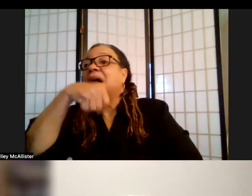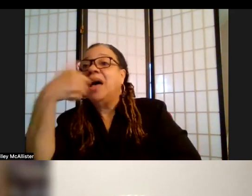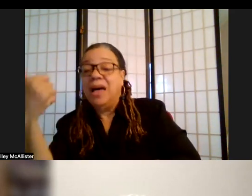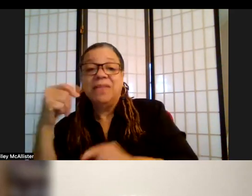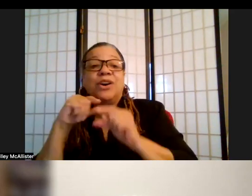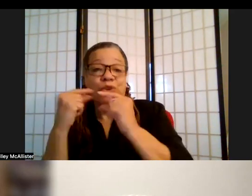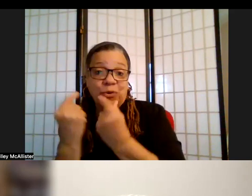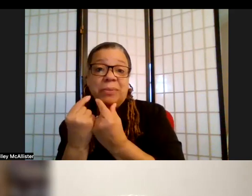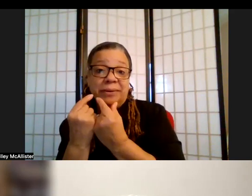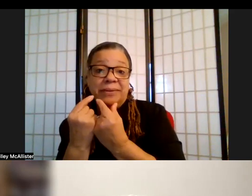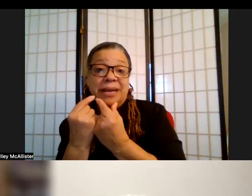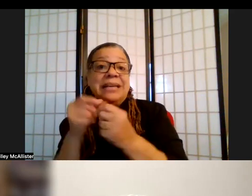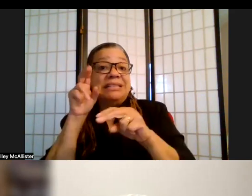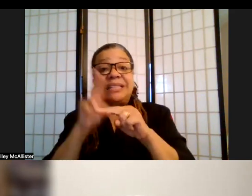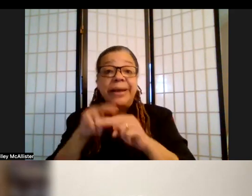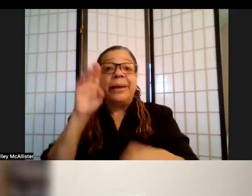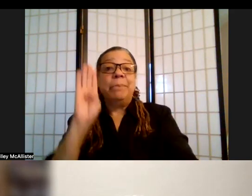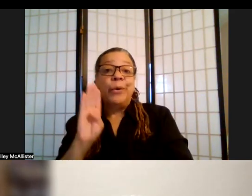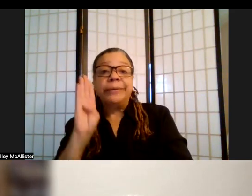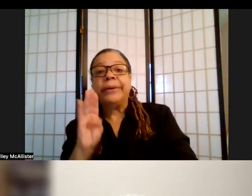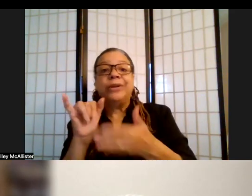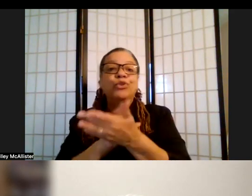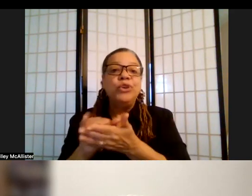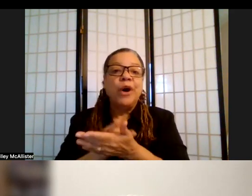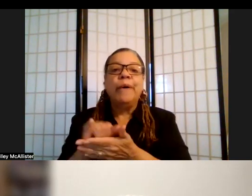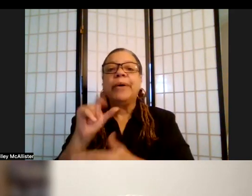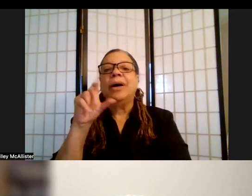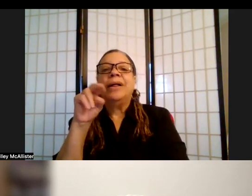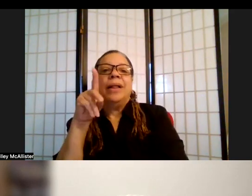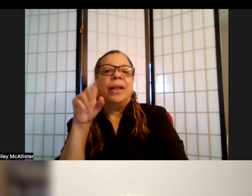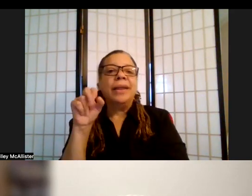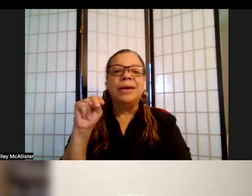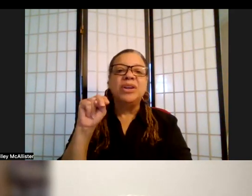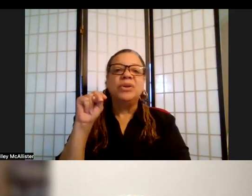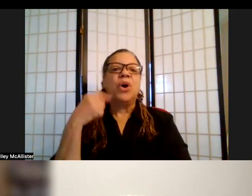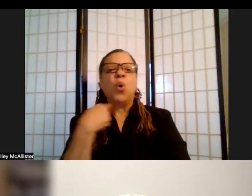and sitting in Boston or New York or London or Geneva, we know how to solve the problems [of] other parts of the world.